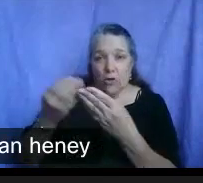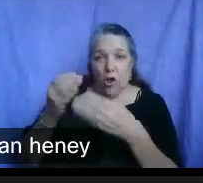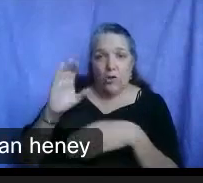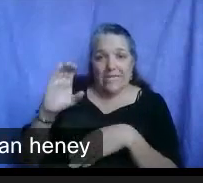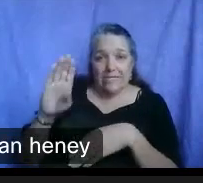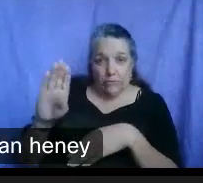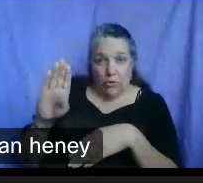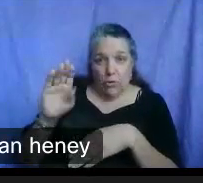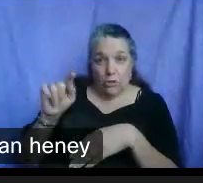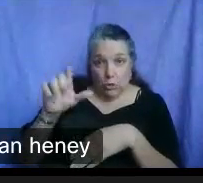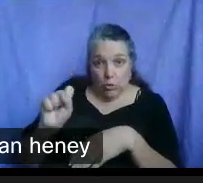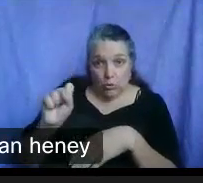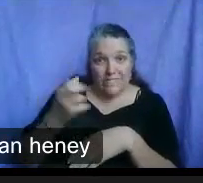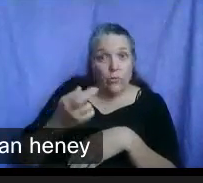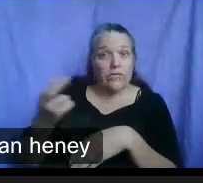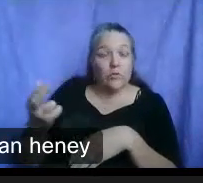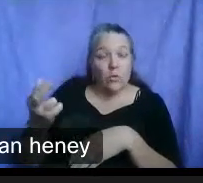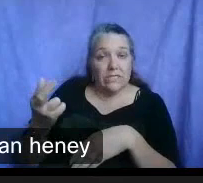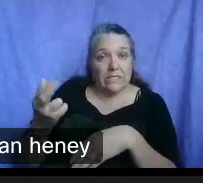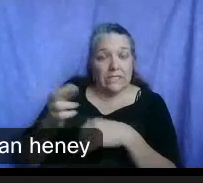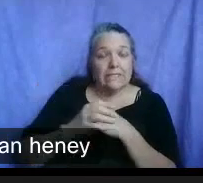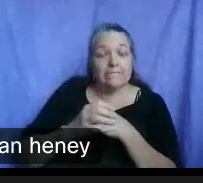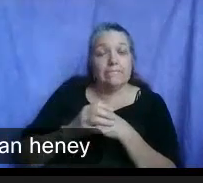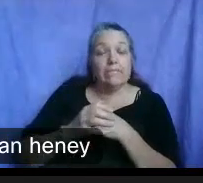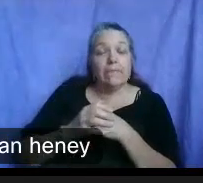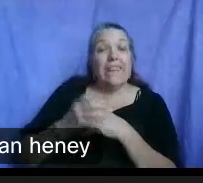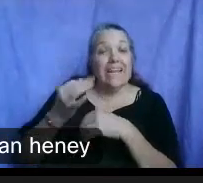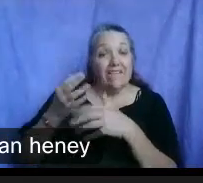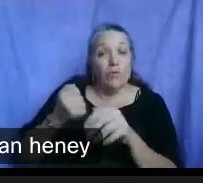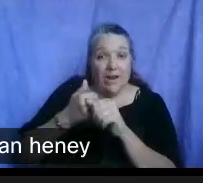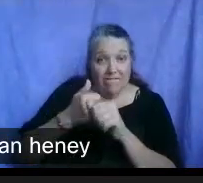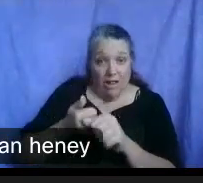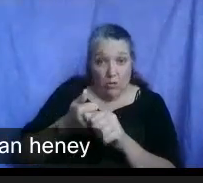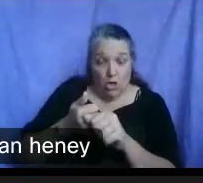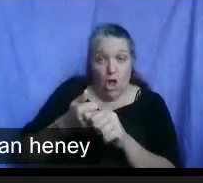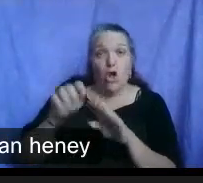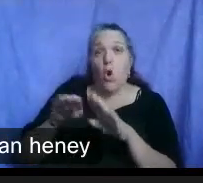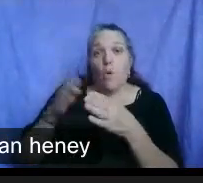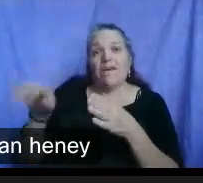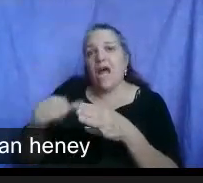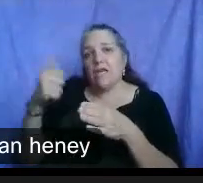take a moment now to open an additional browser to participate in the exercises.